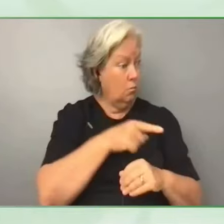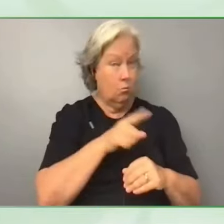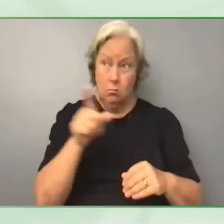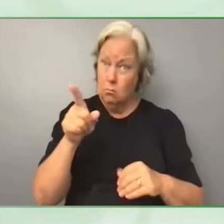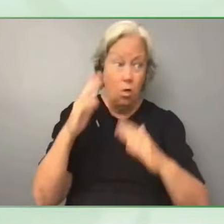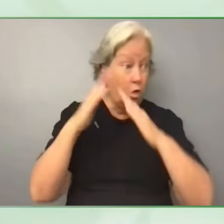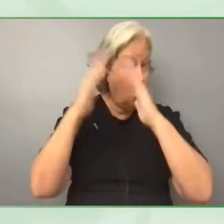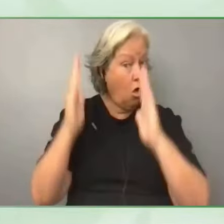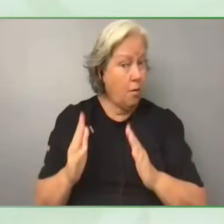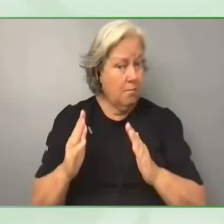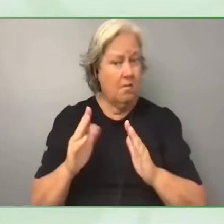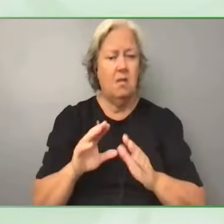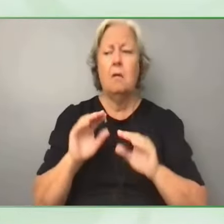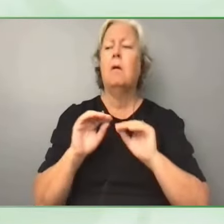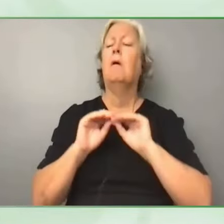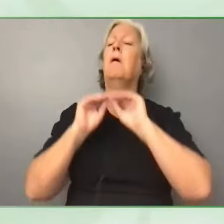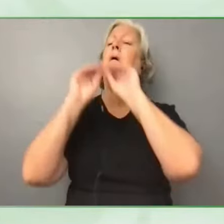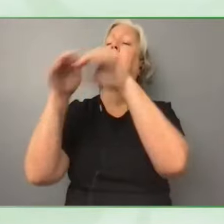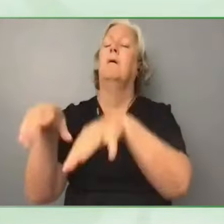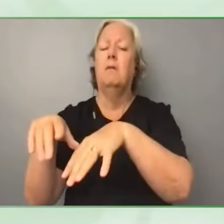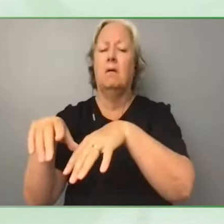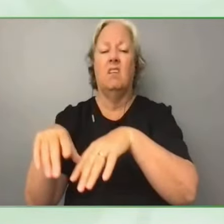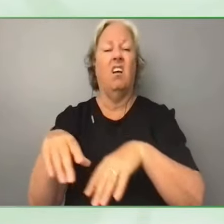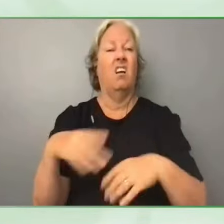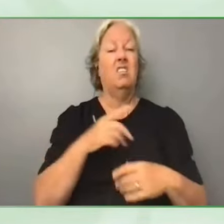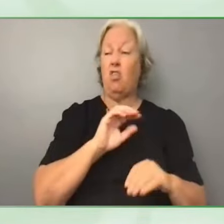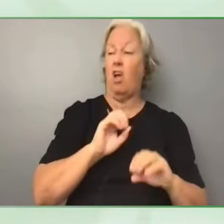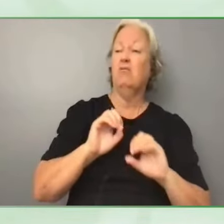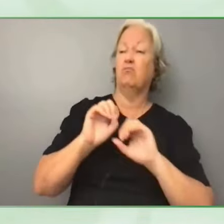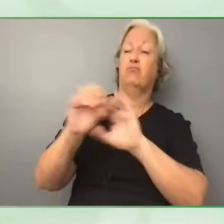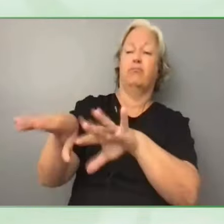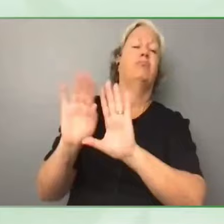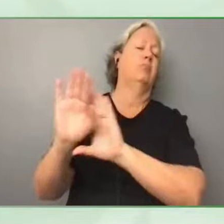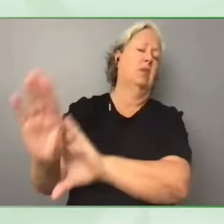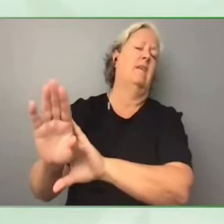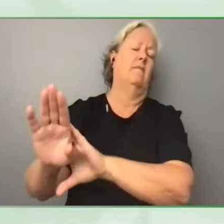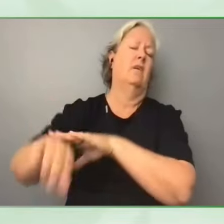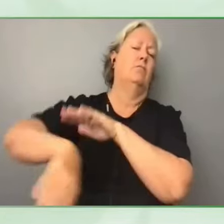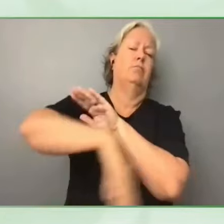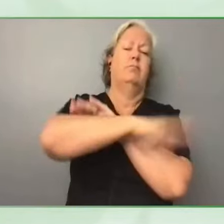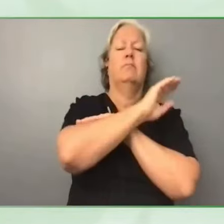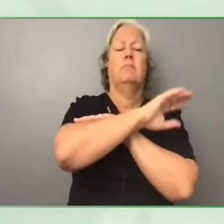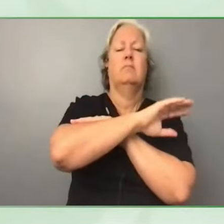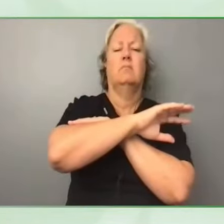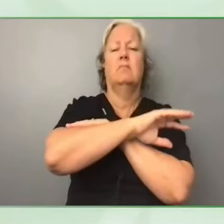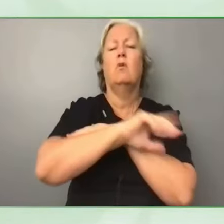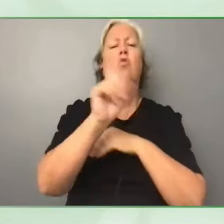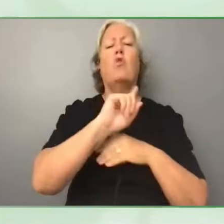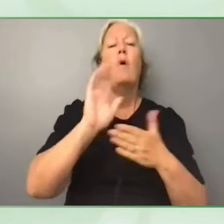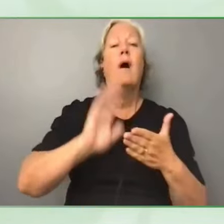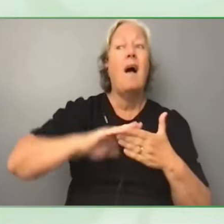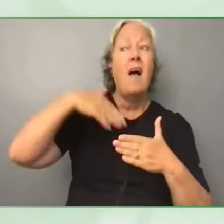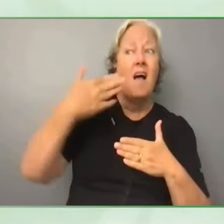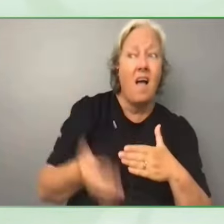I would say dump because there is no follow-up.